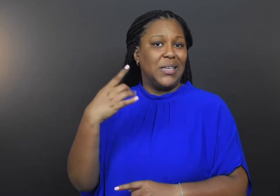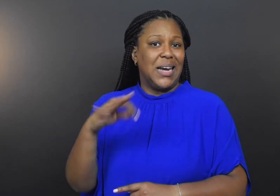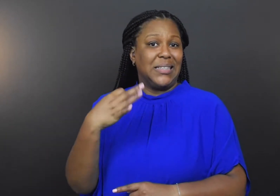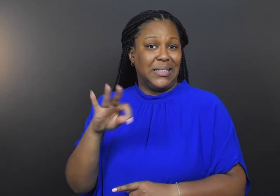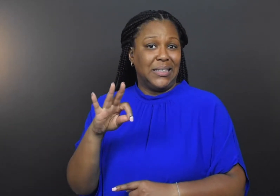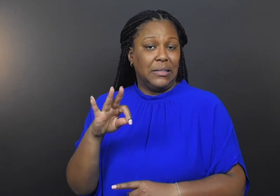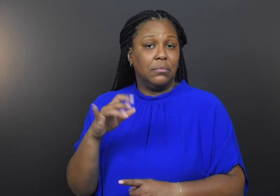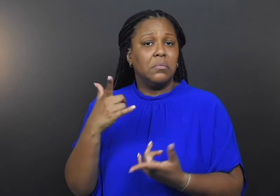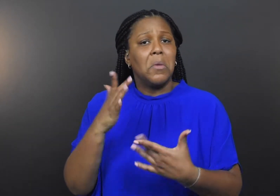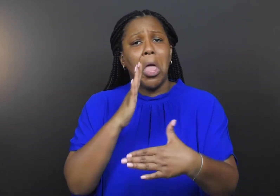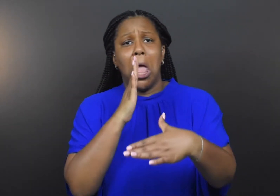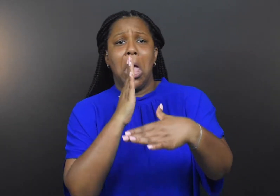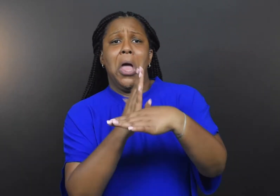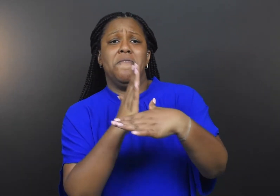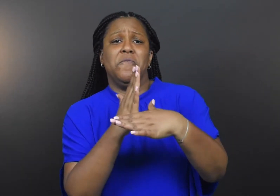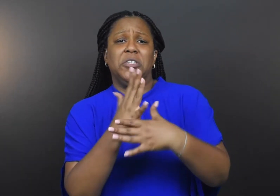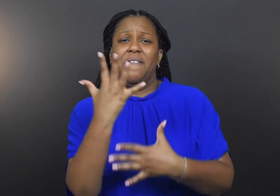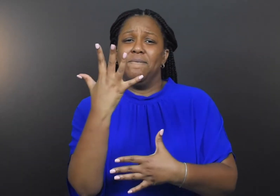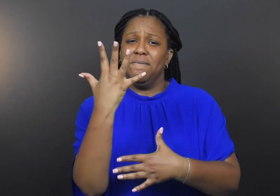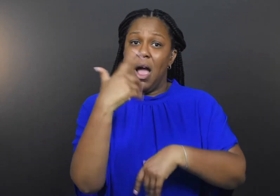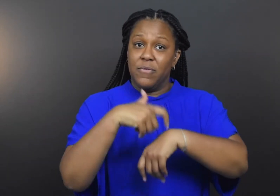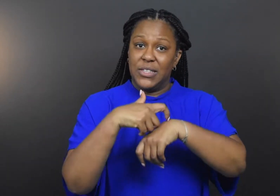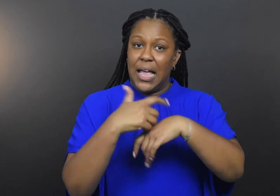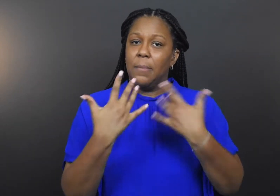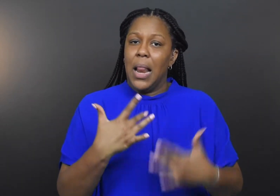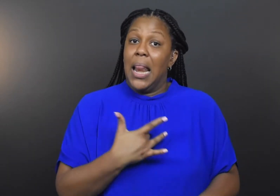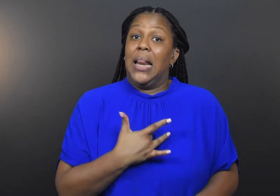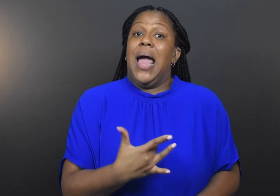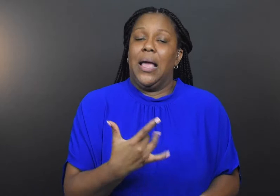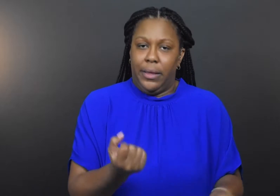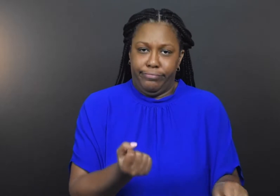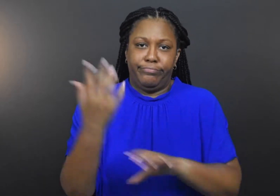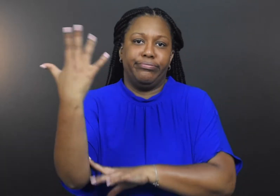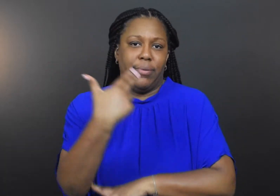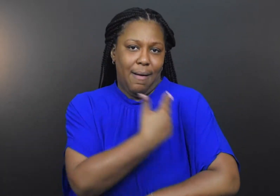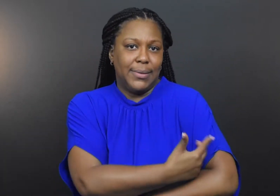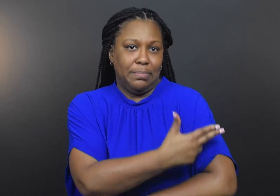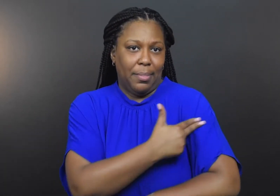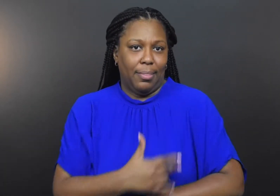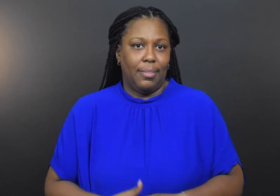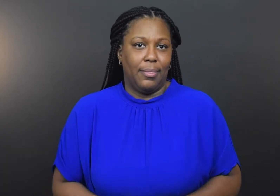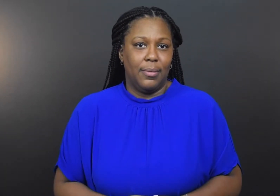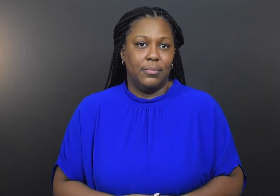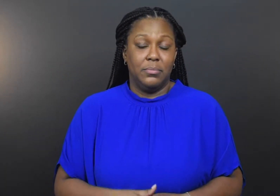and on average about five times as likely to be hospitalized, according to CDC data.